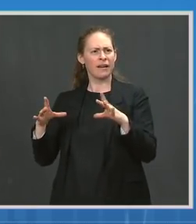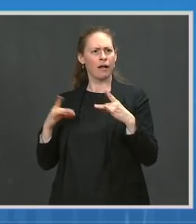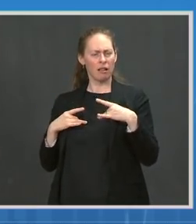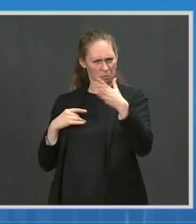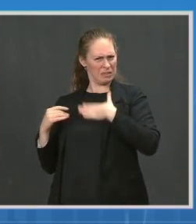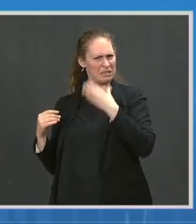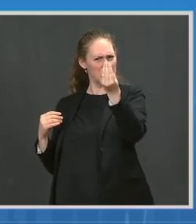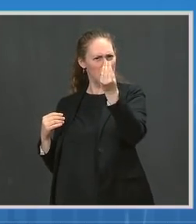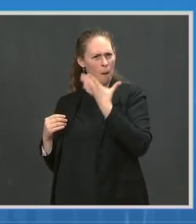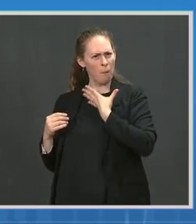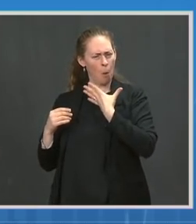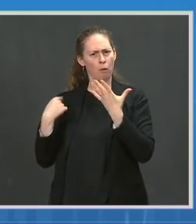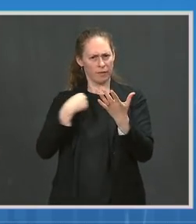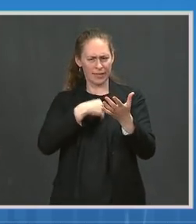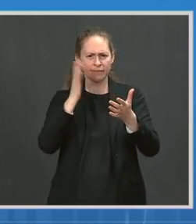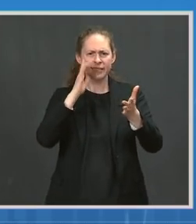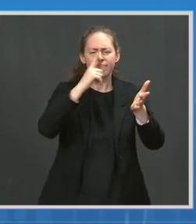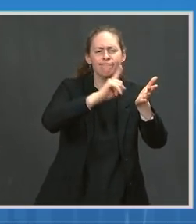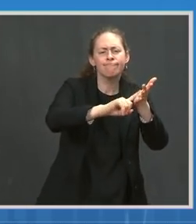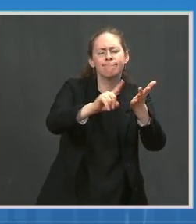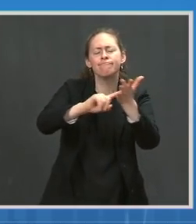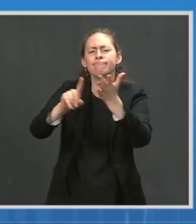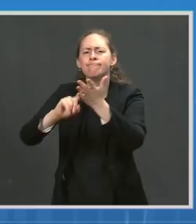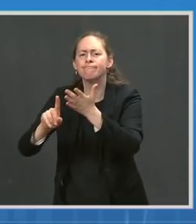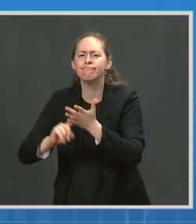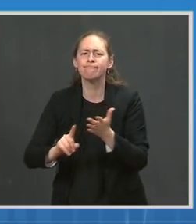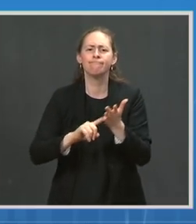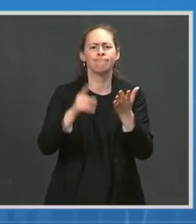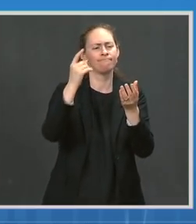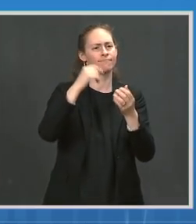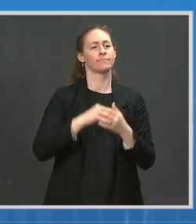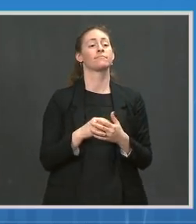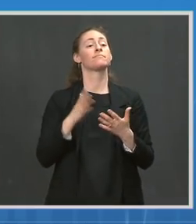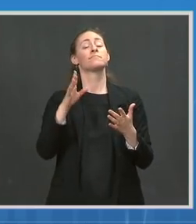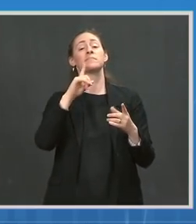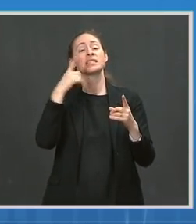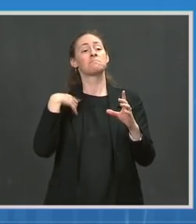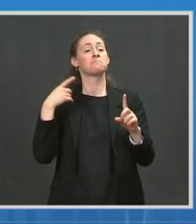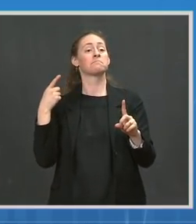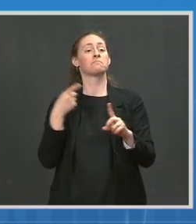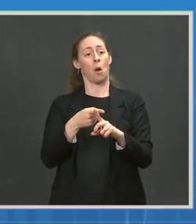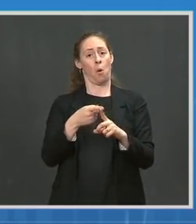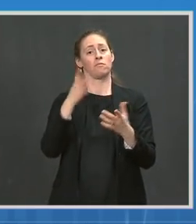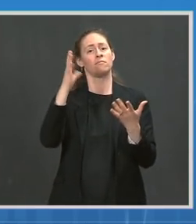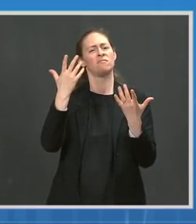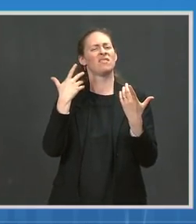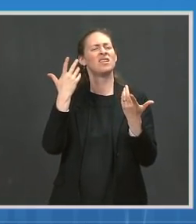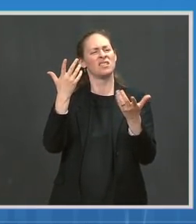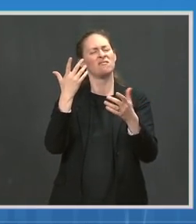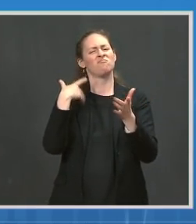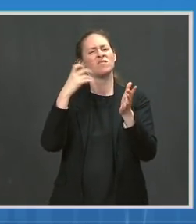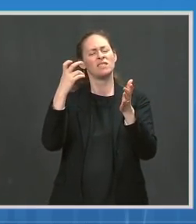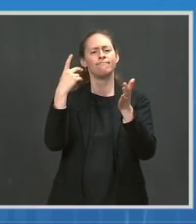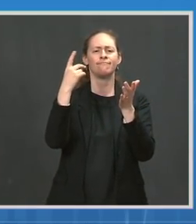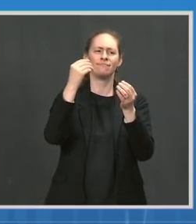Based on these data, here's the bottom line: Getting a vaccine will help protect you, it will help protect others,